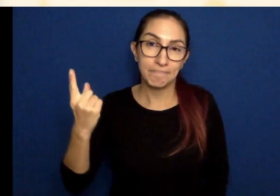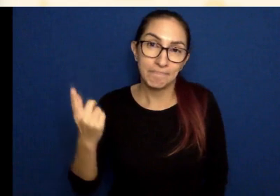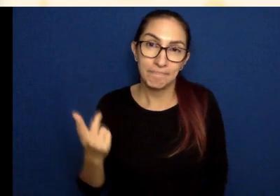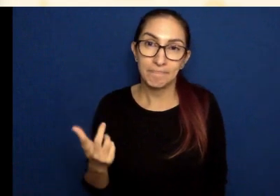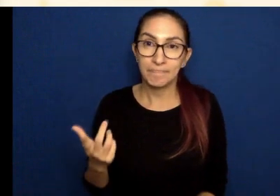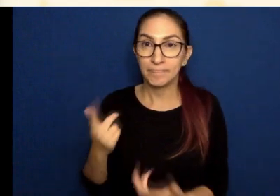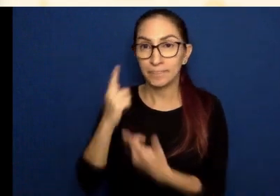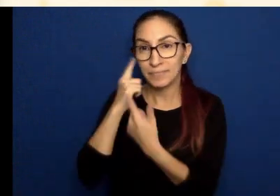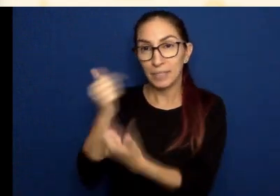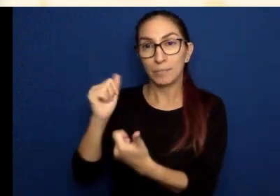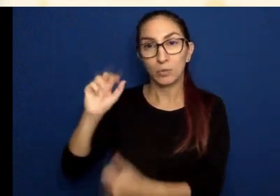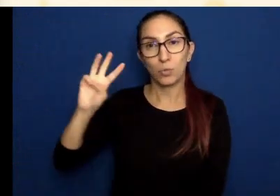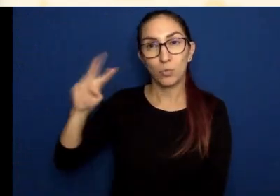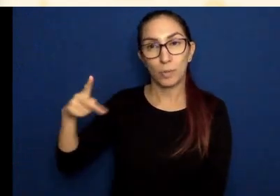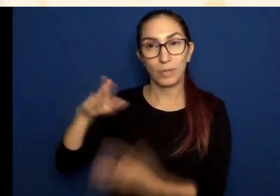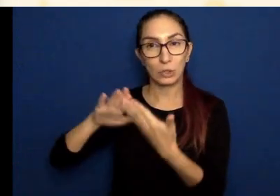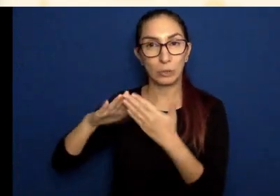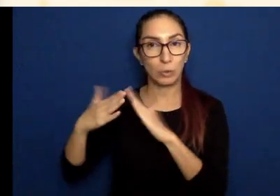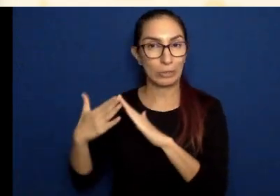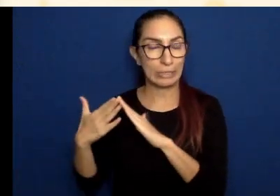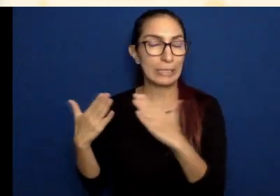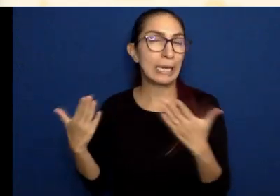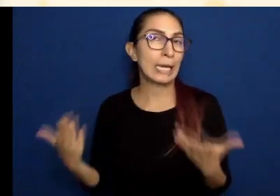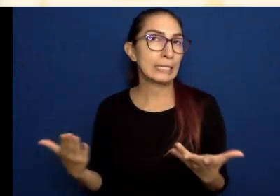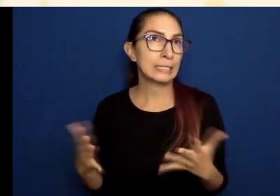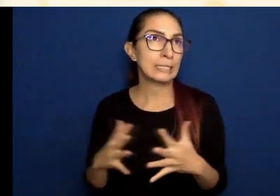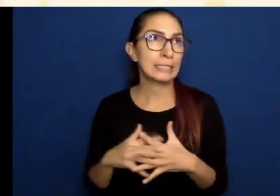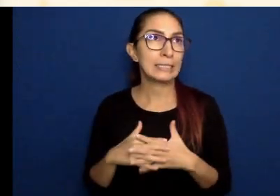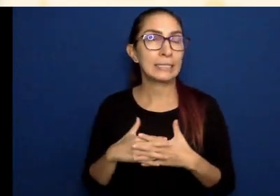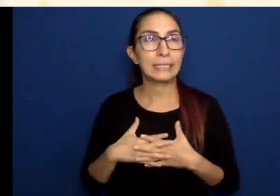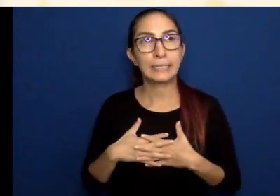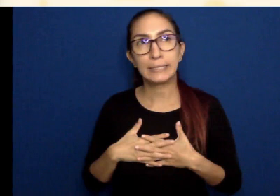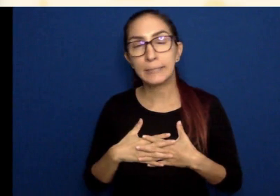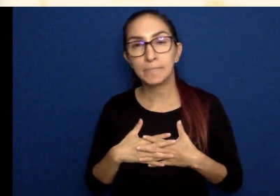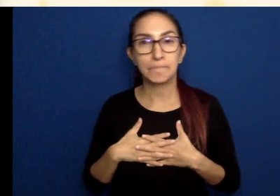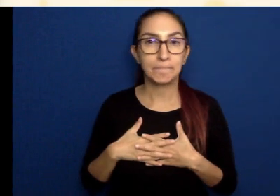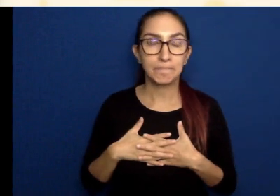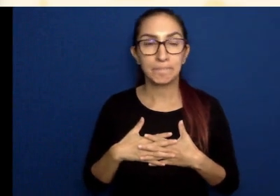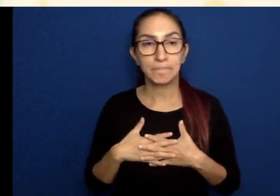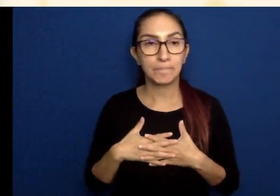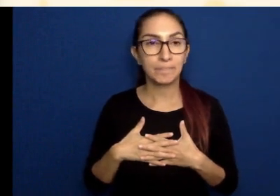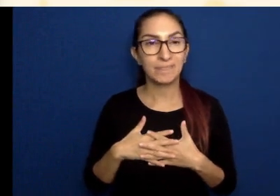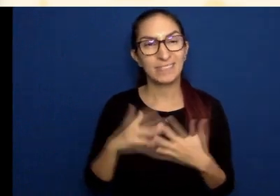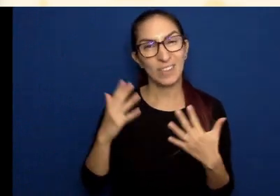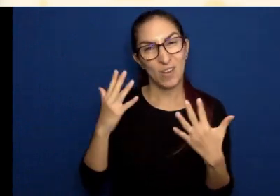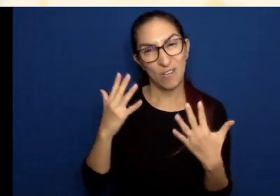And unfortunately, it's probably going to be something that...